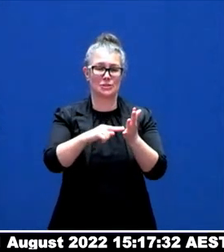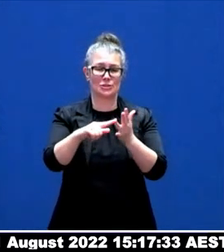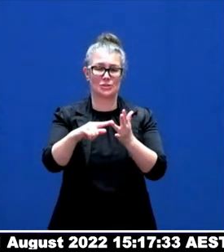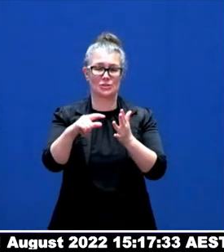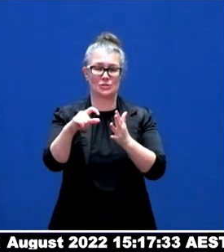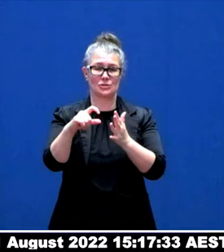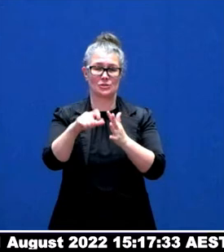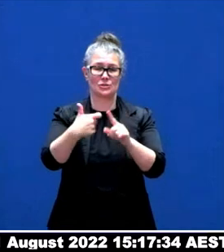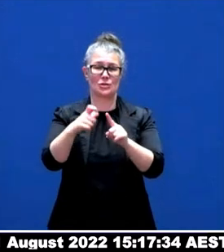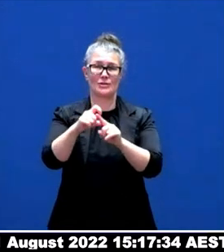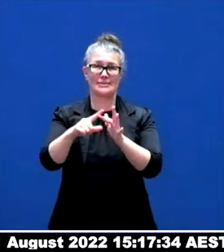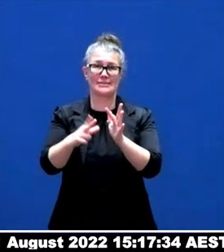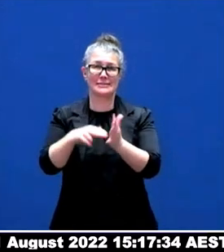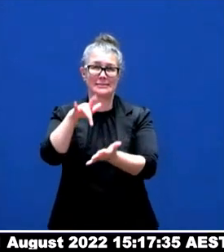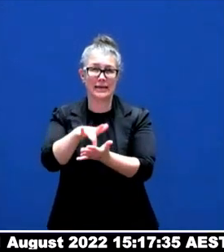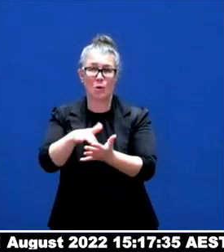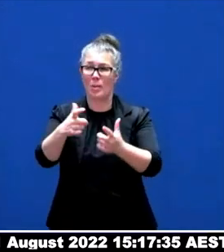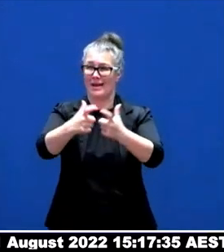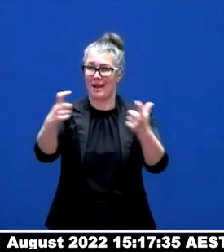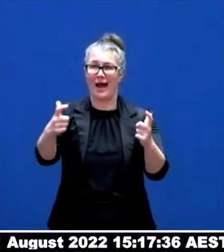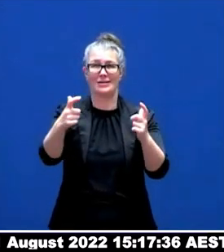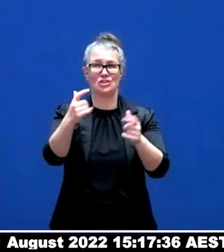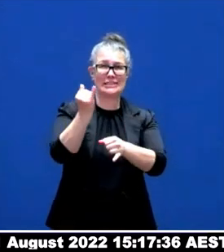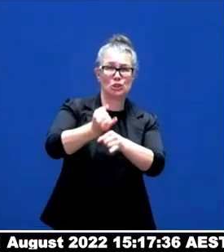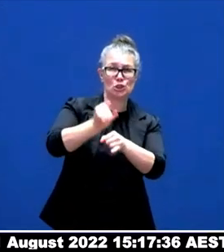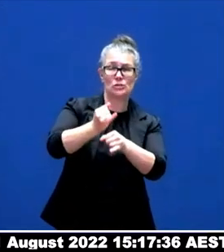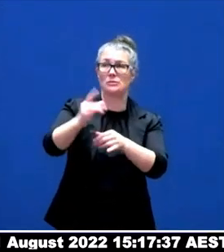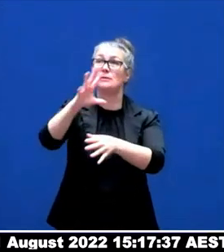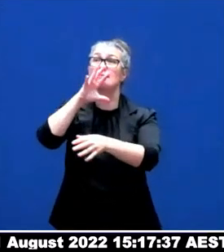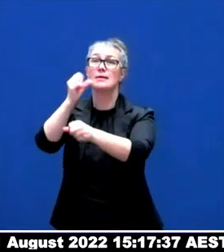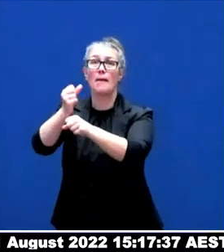know, those large institutions that governments have been working hard to close.